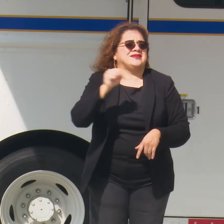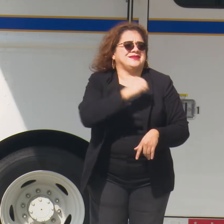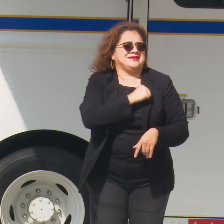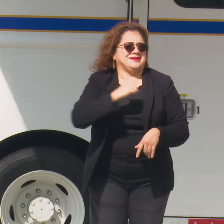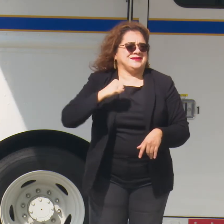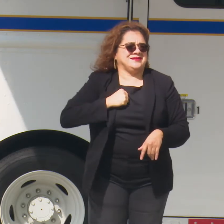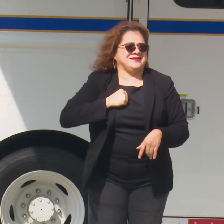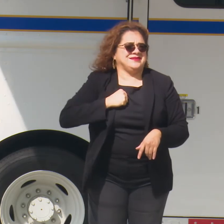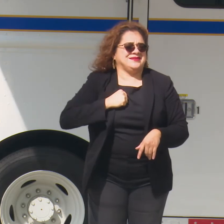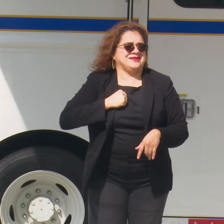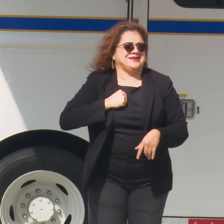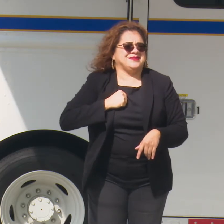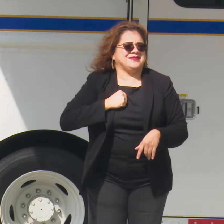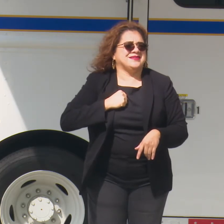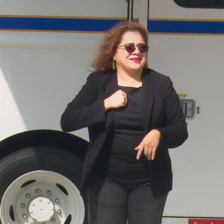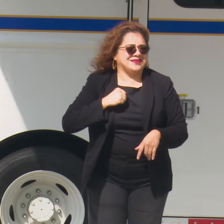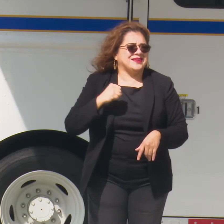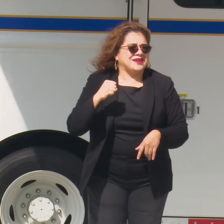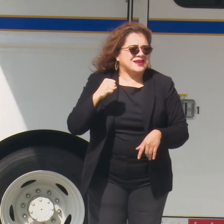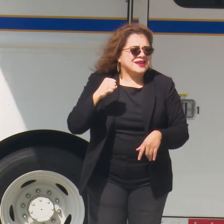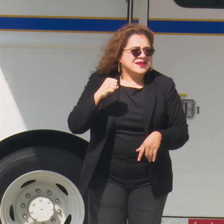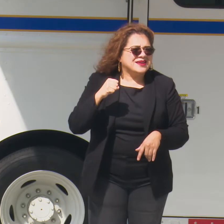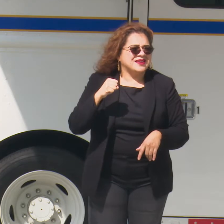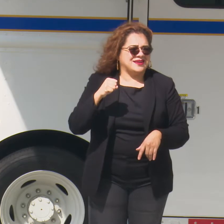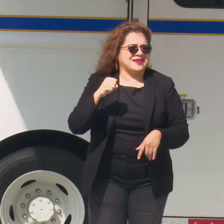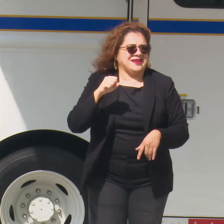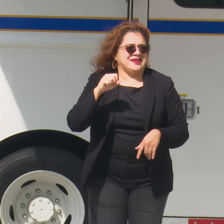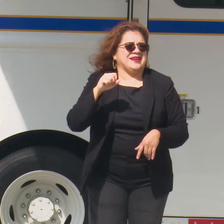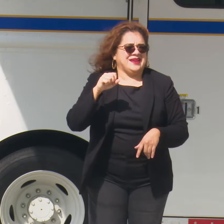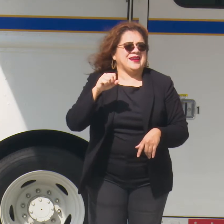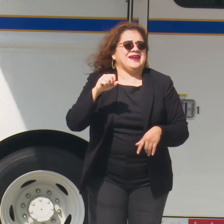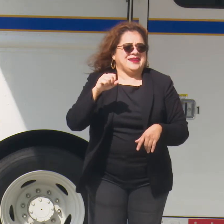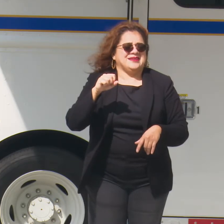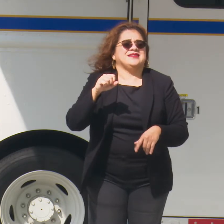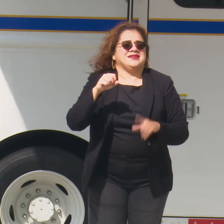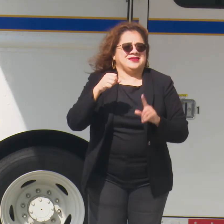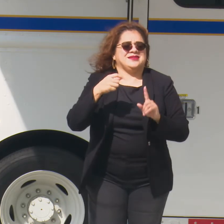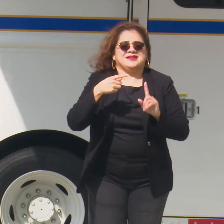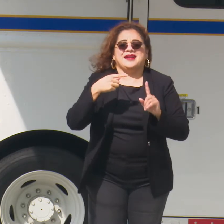I was going to say that primera districto. I'm forgetting that I'm actually in the senate now